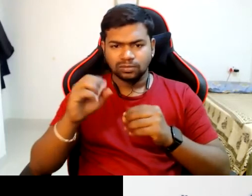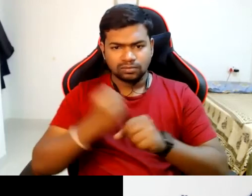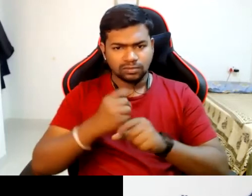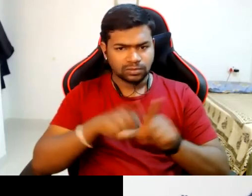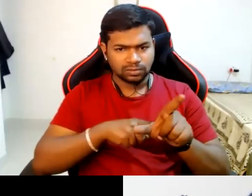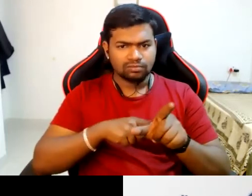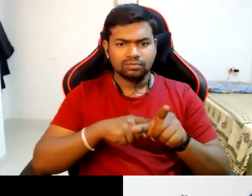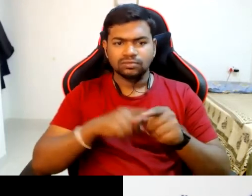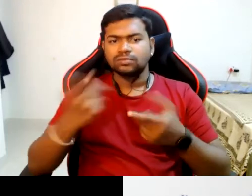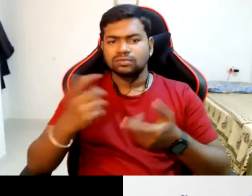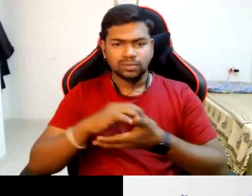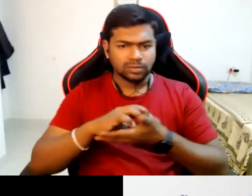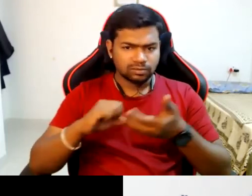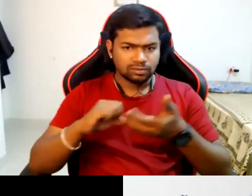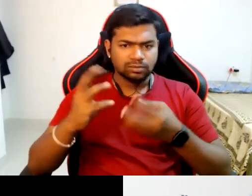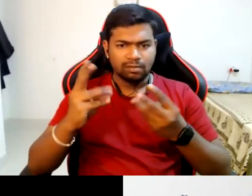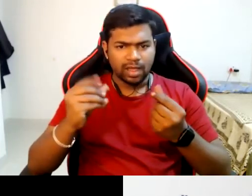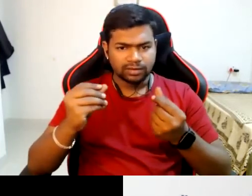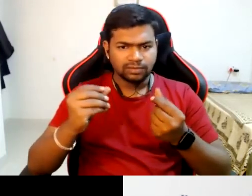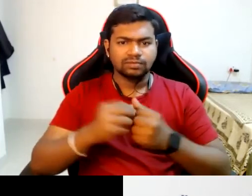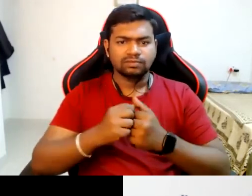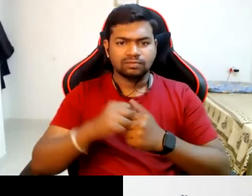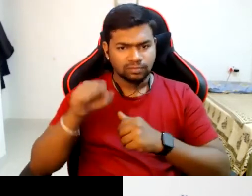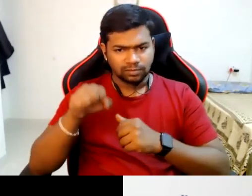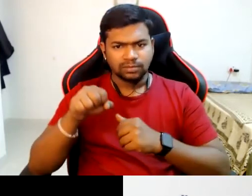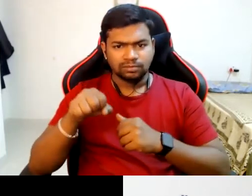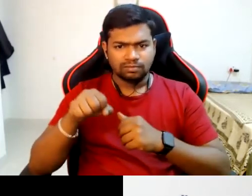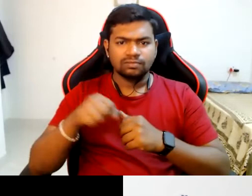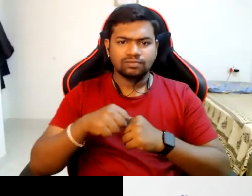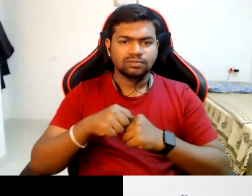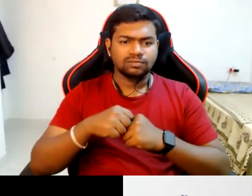11th and 12th? Yes, yes we have biology, Maths